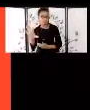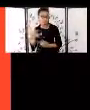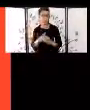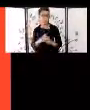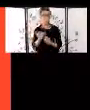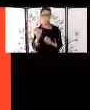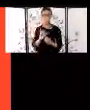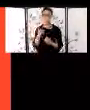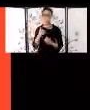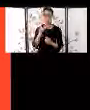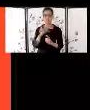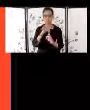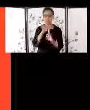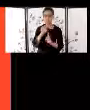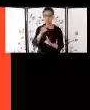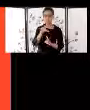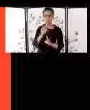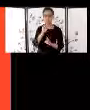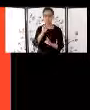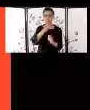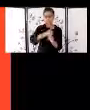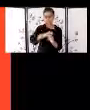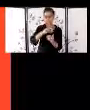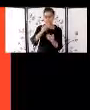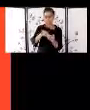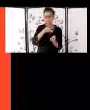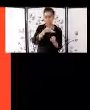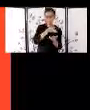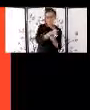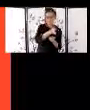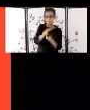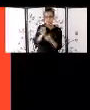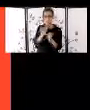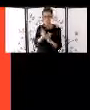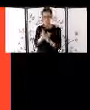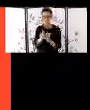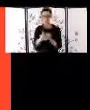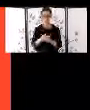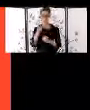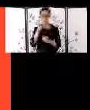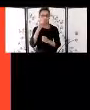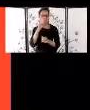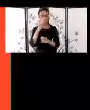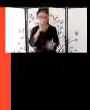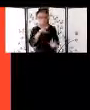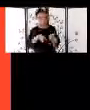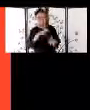In this program, assessors will evaluate applications by rating each criteria statement (which we